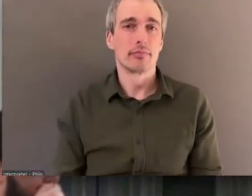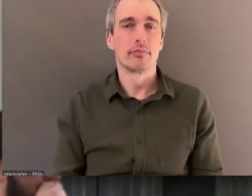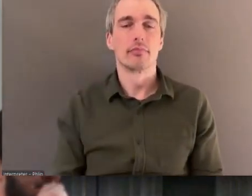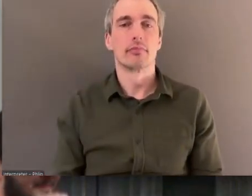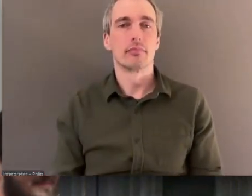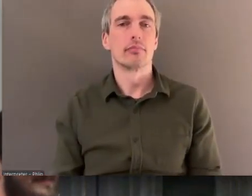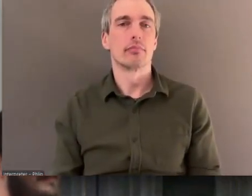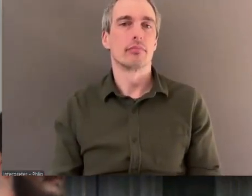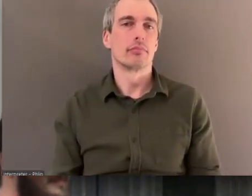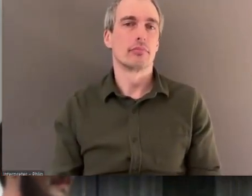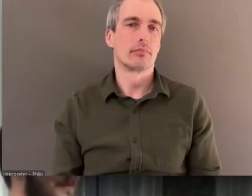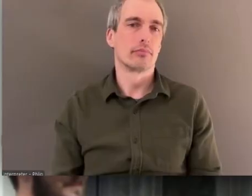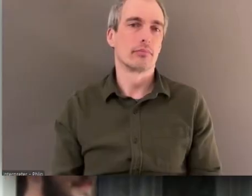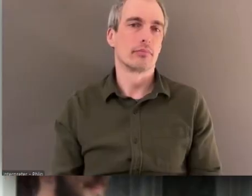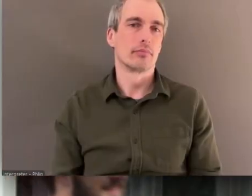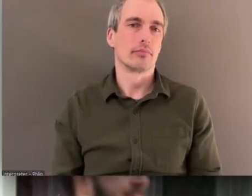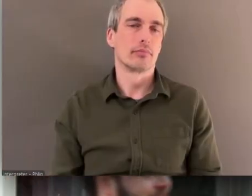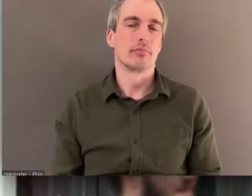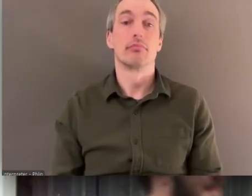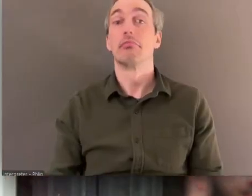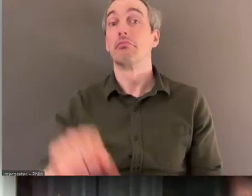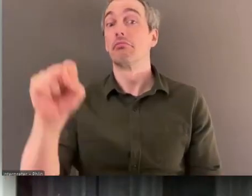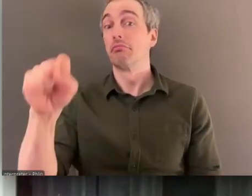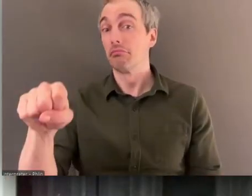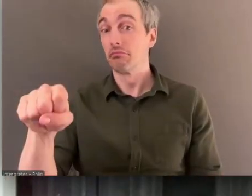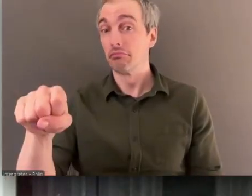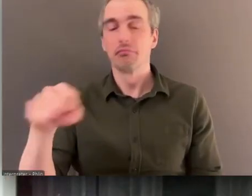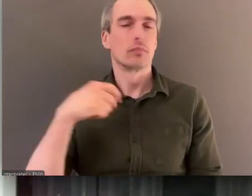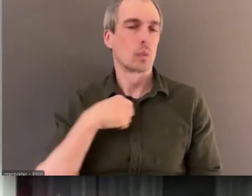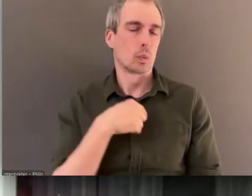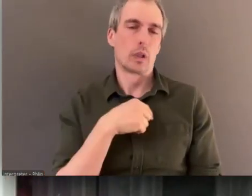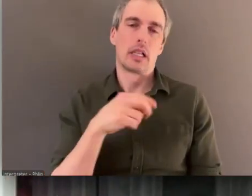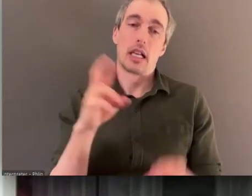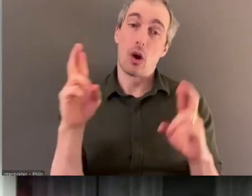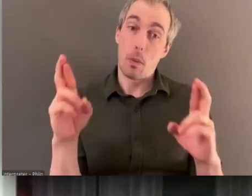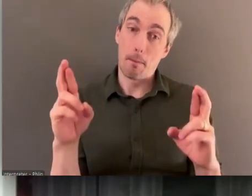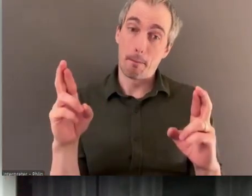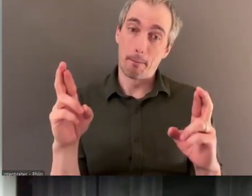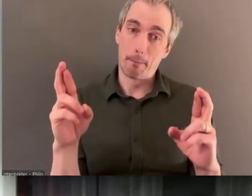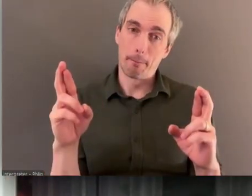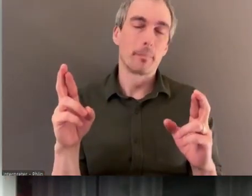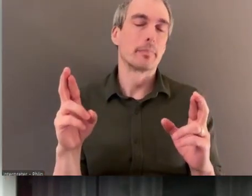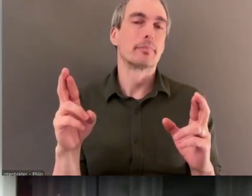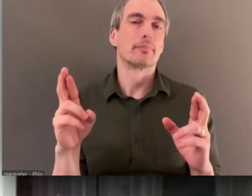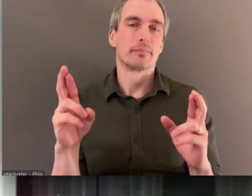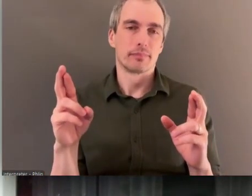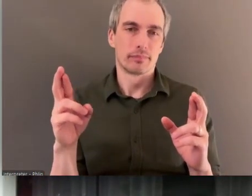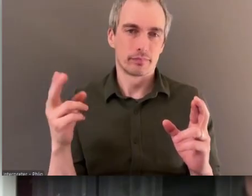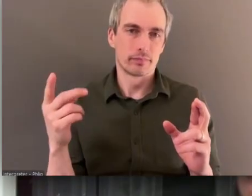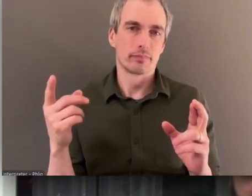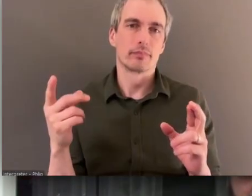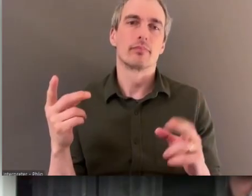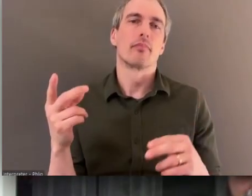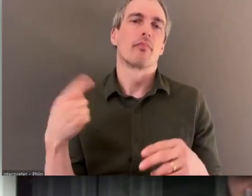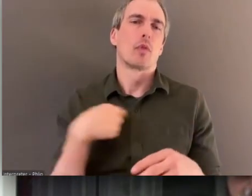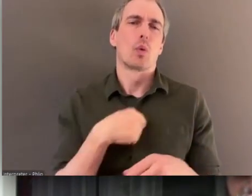So we have trained and are working on academic papers right now because that's UIC's